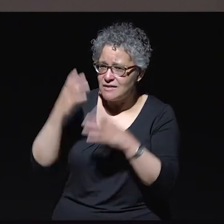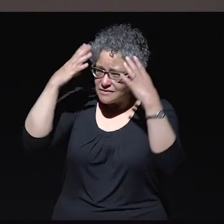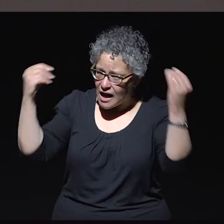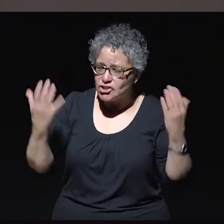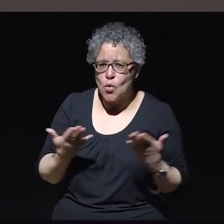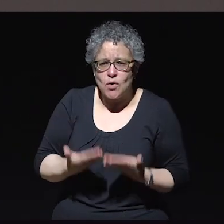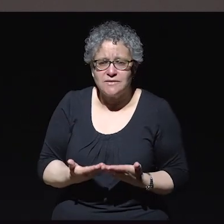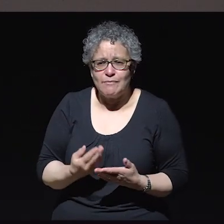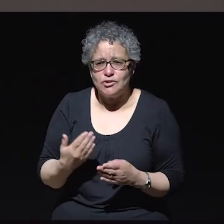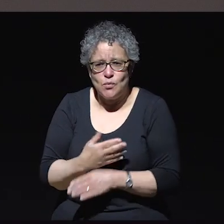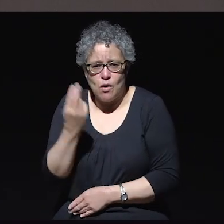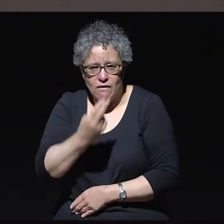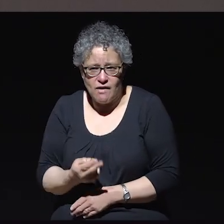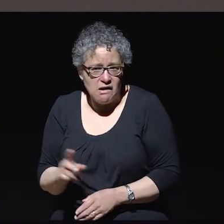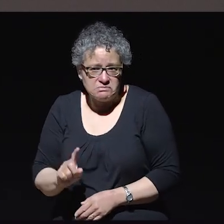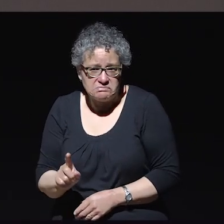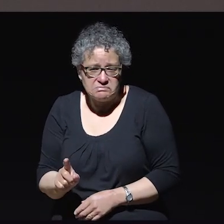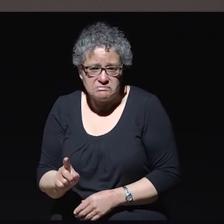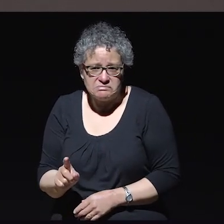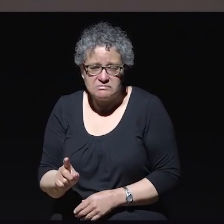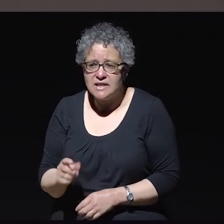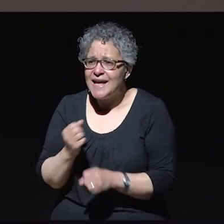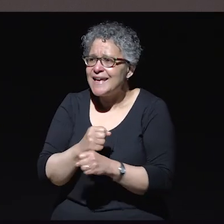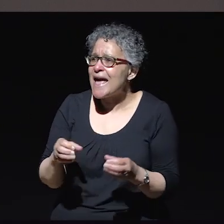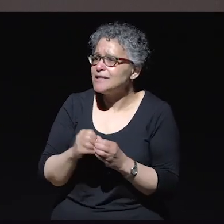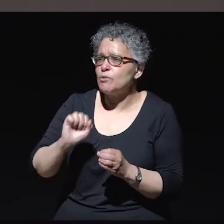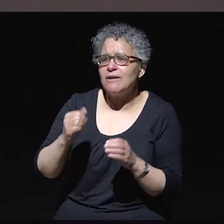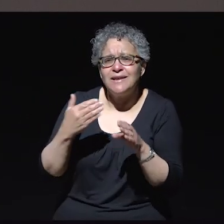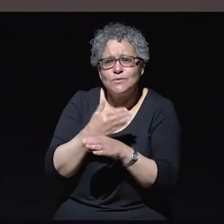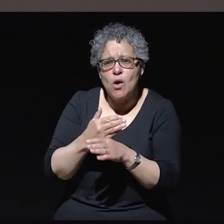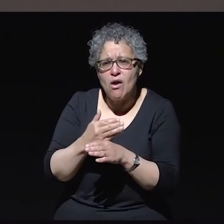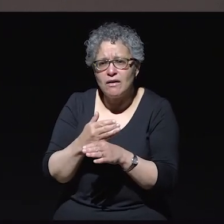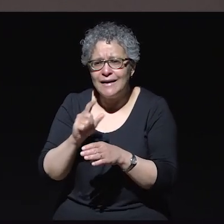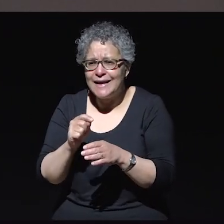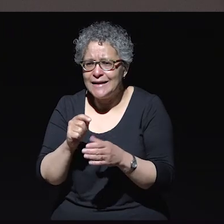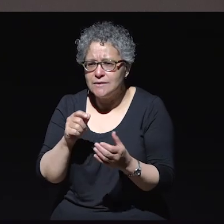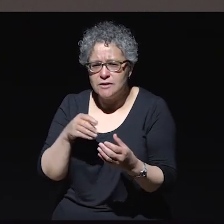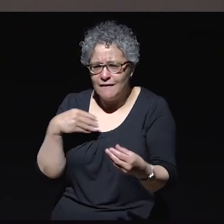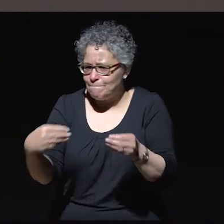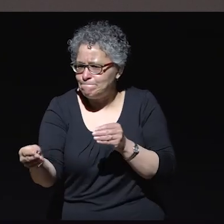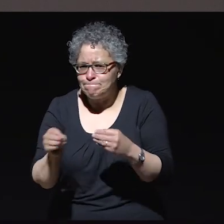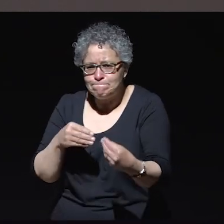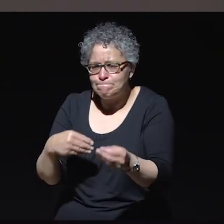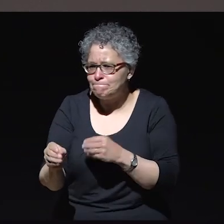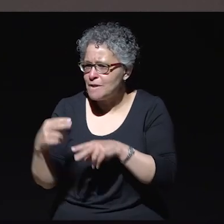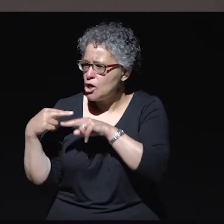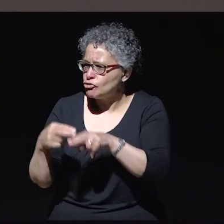Again, with Gainsborough, with these works of art, that sort of oscillating between, you know, sort of traditions of the past and the present,